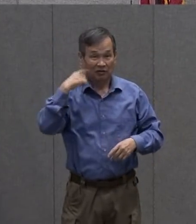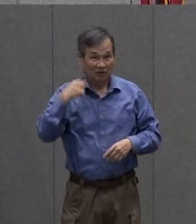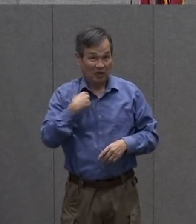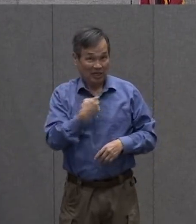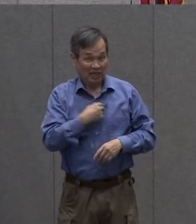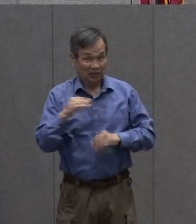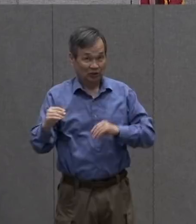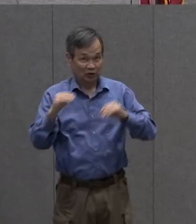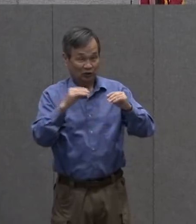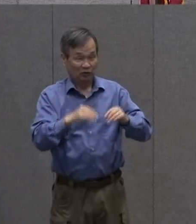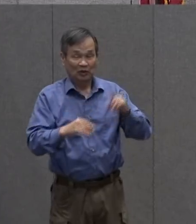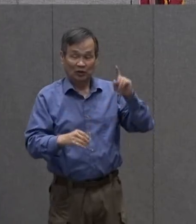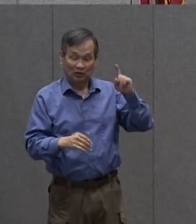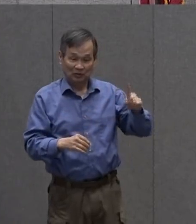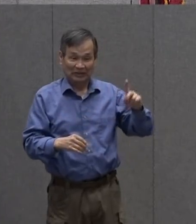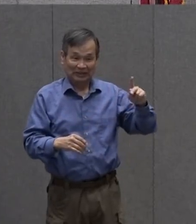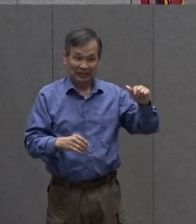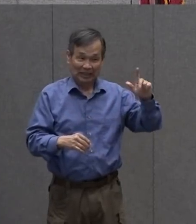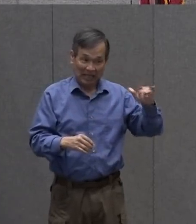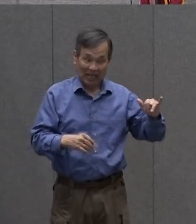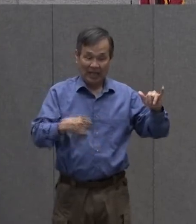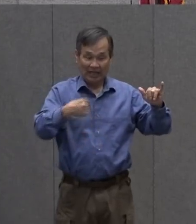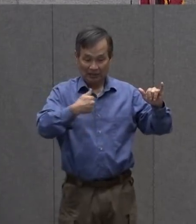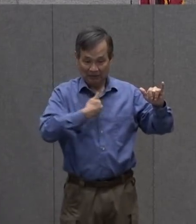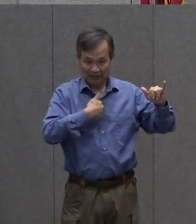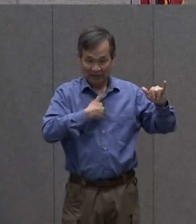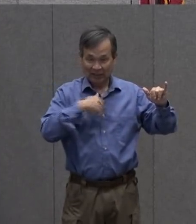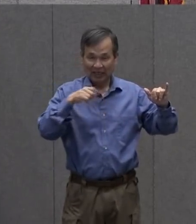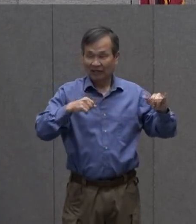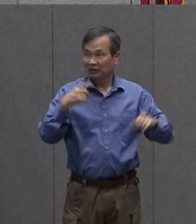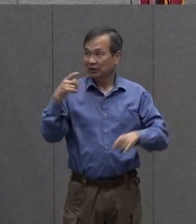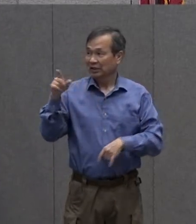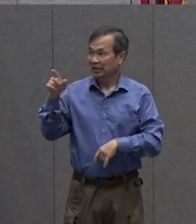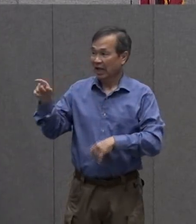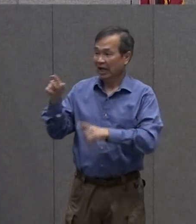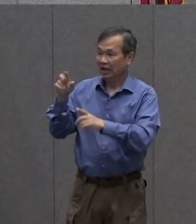Mrs. Kay and myself have to use that vocabulary word